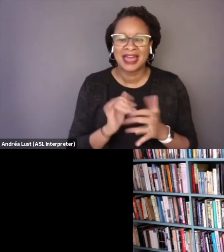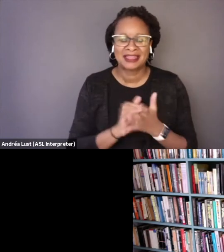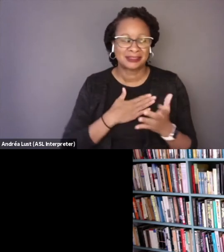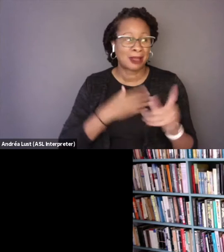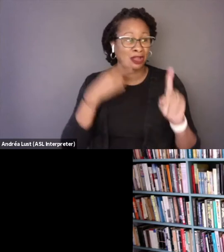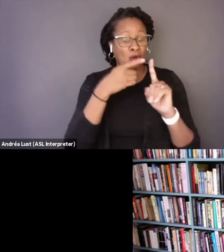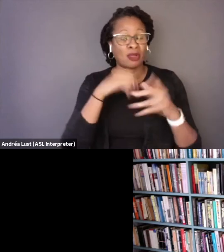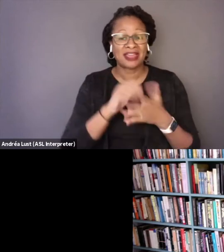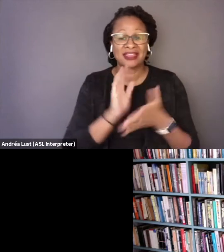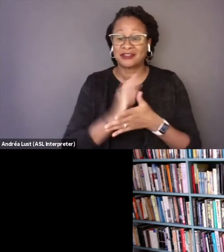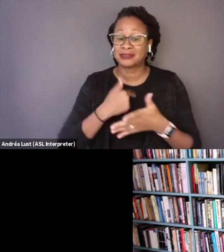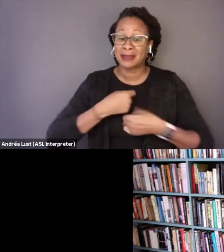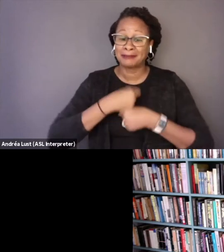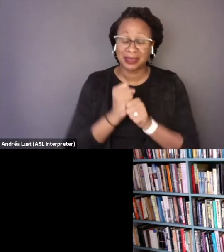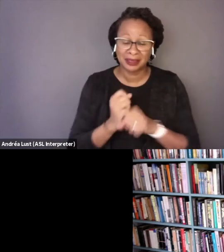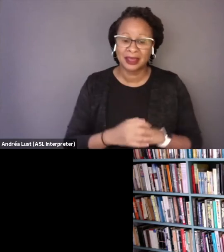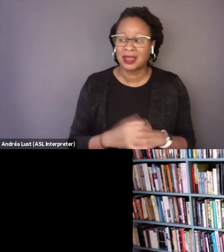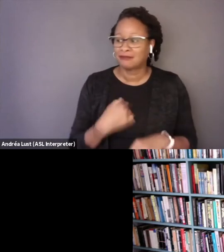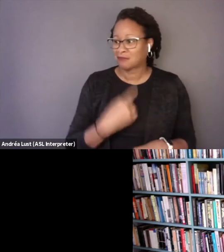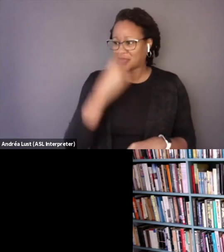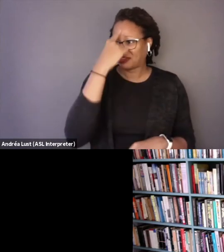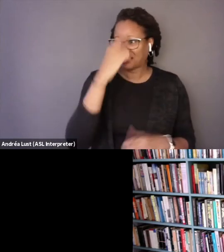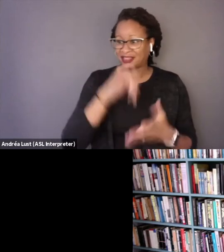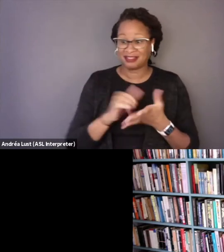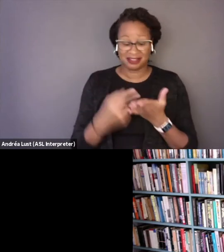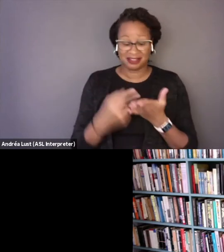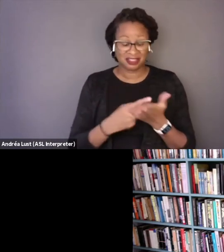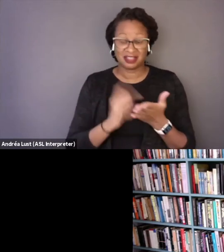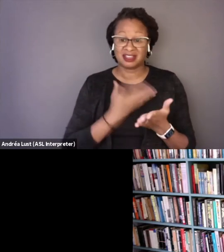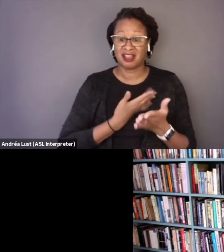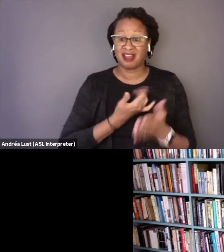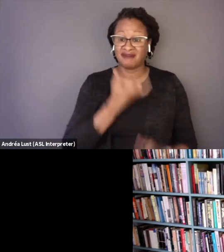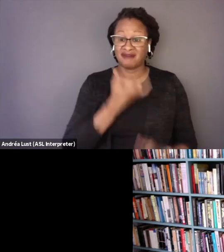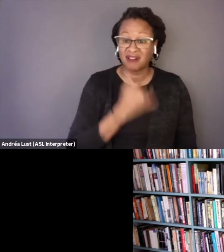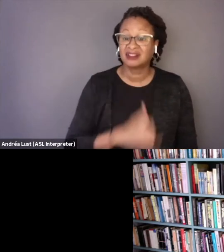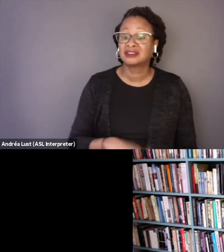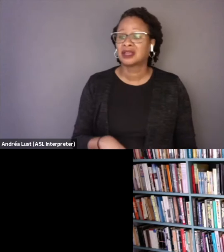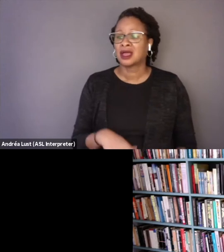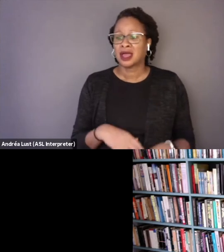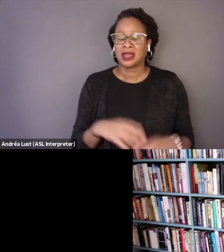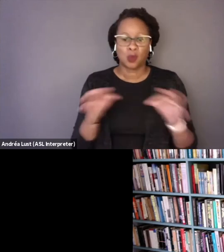And I think that in discussing our flaws and the warts-and-all approach,